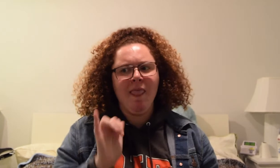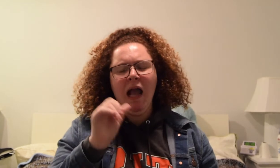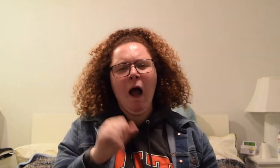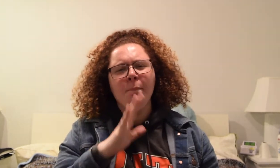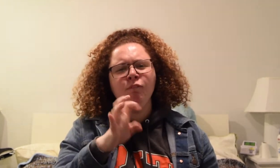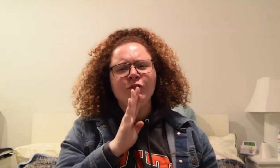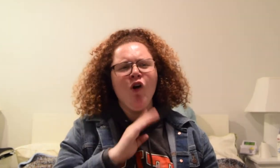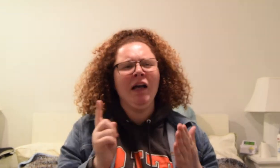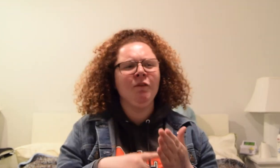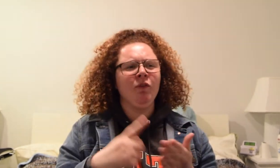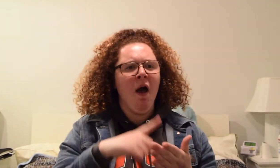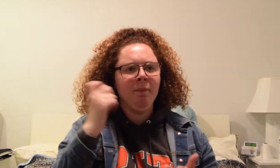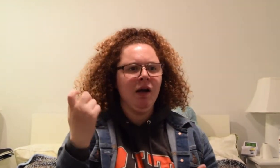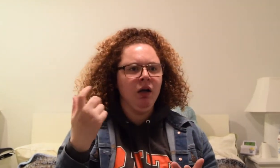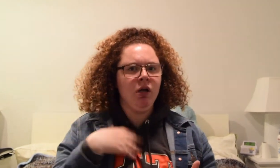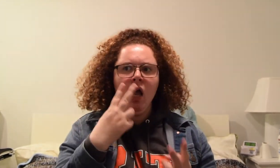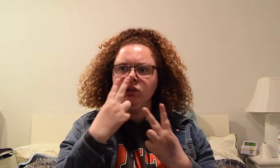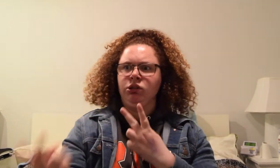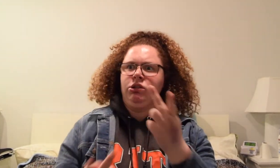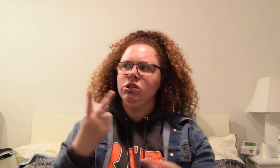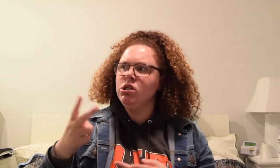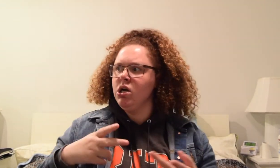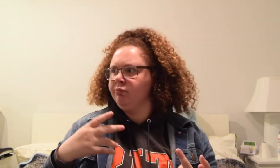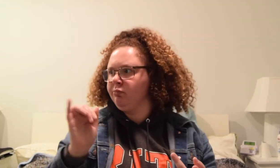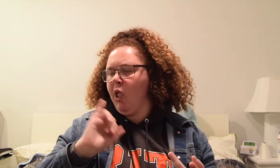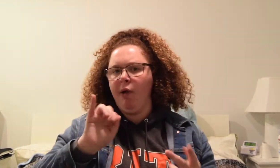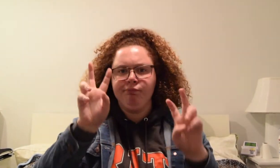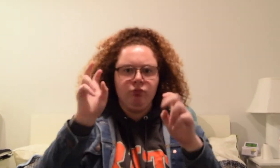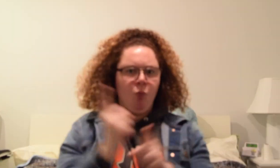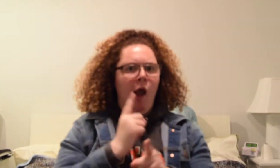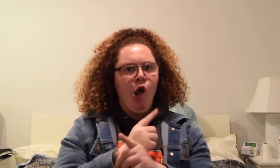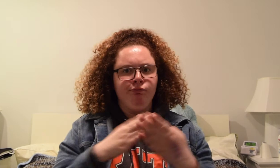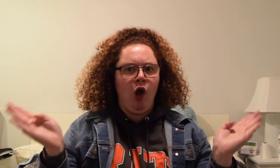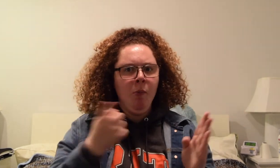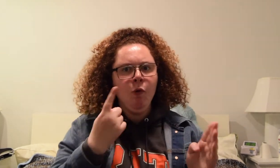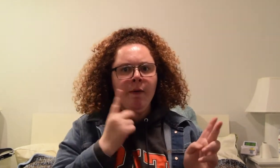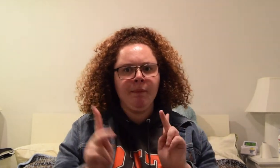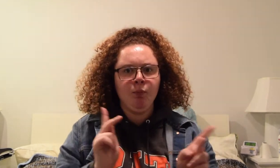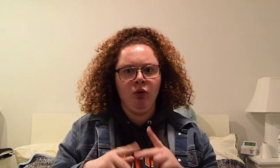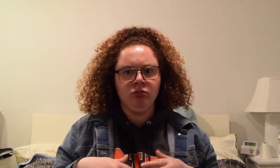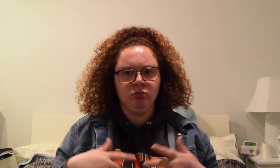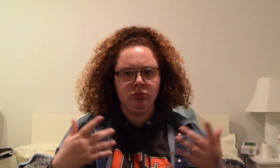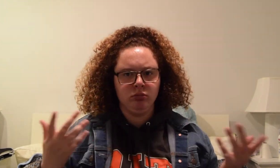That can be frustrating sometimes because I see very often that regular hearing people